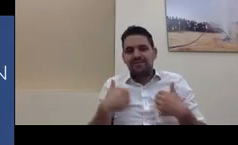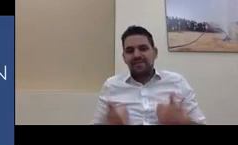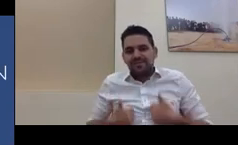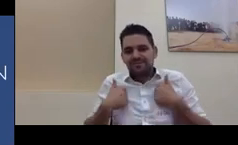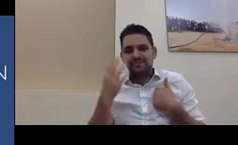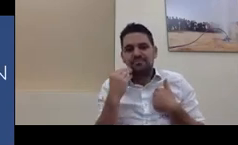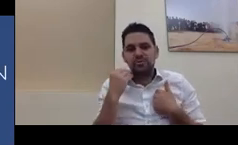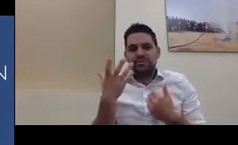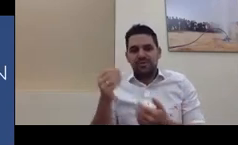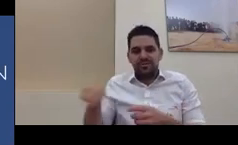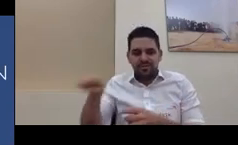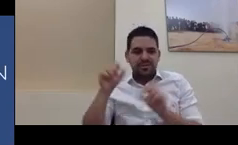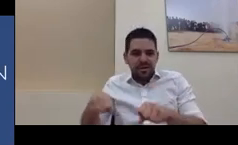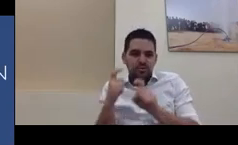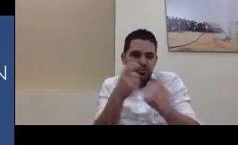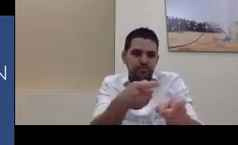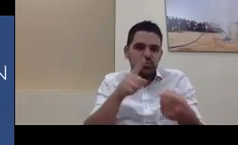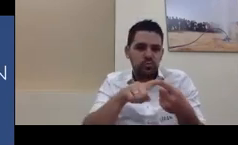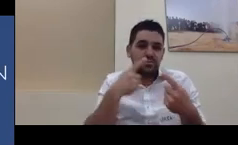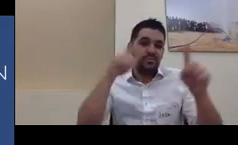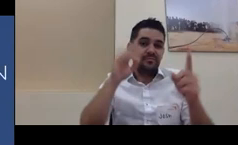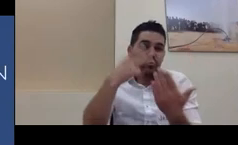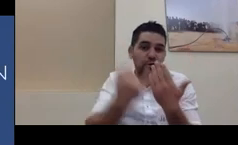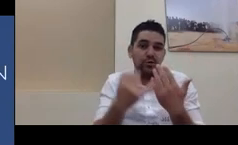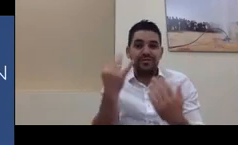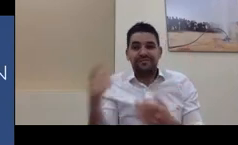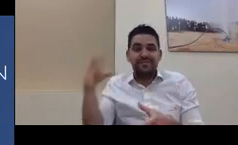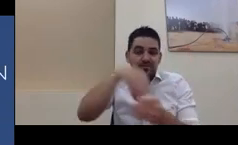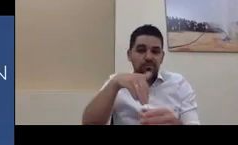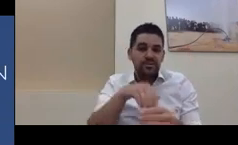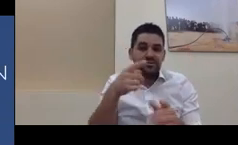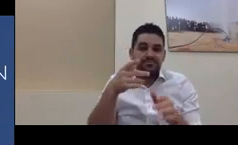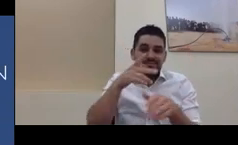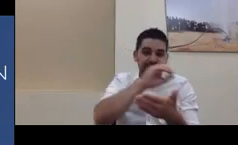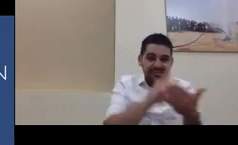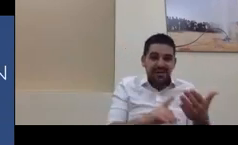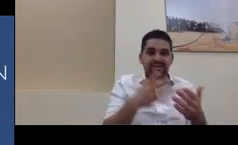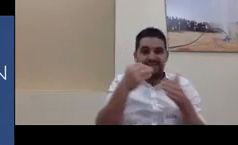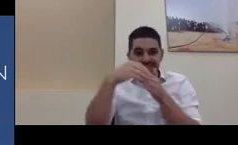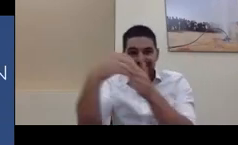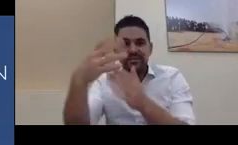but it shouldn't matter. They have lived experience and they can contribute to the success of this project if they are included